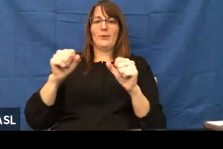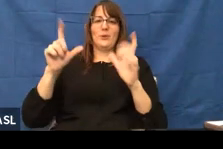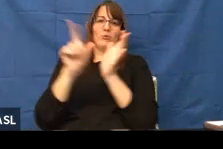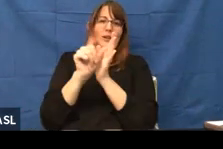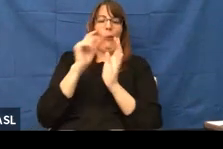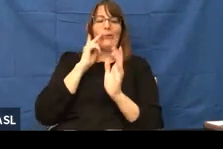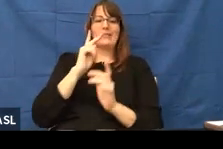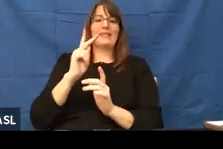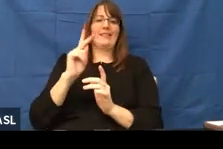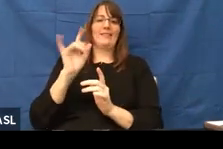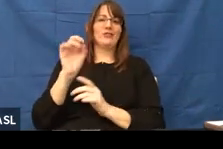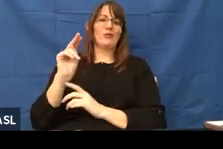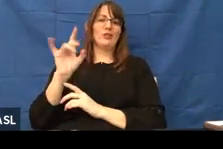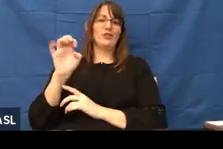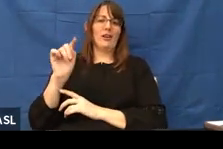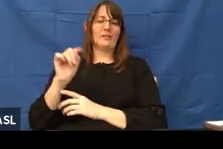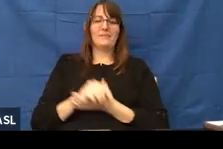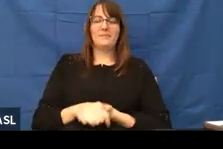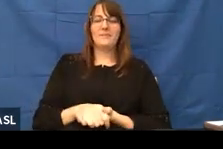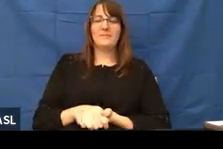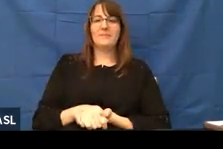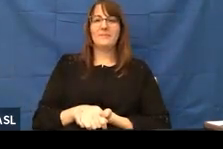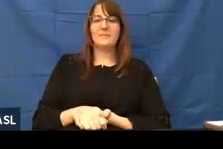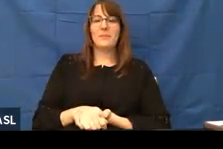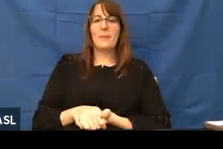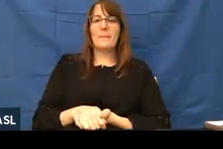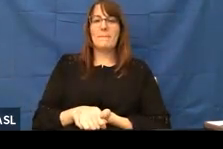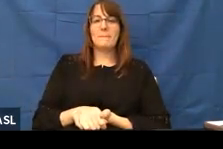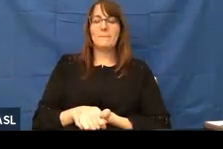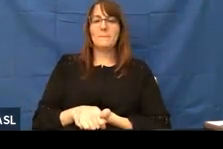Allison Frenzel : For last question and then we'll move on to Central resources for certifications.